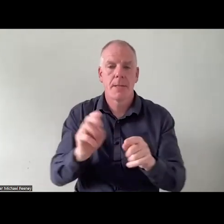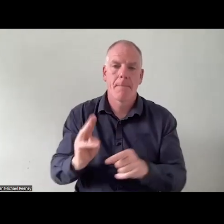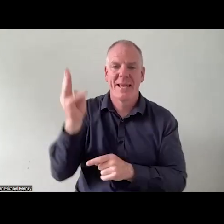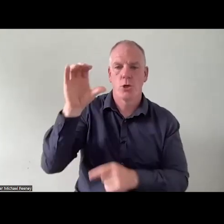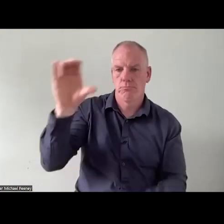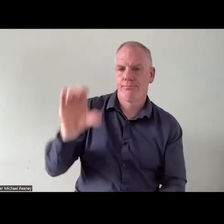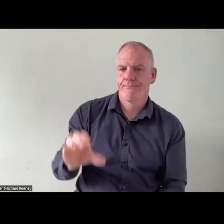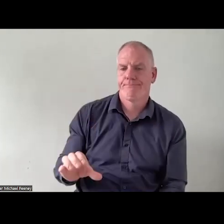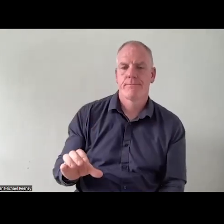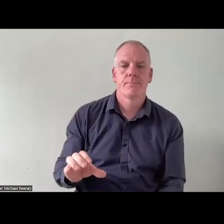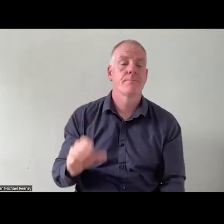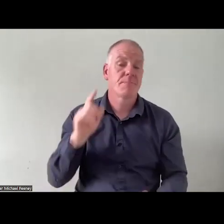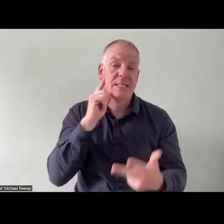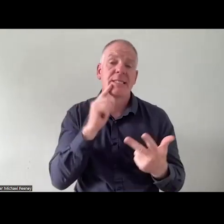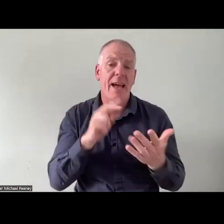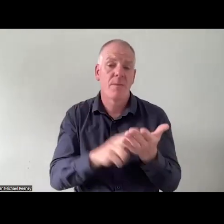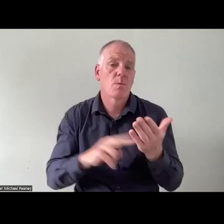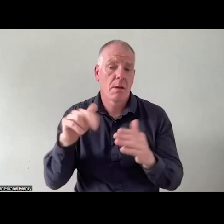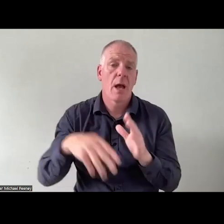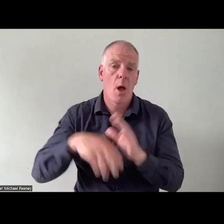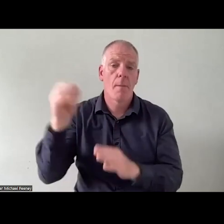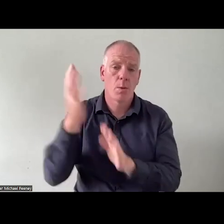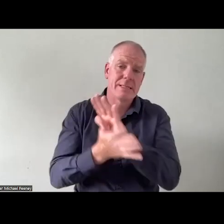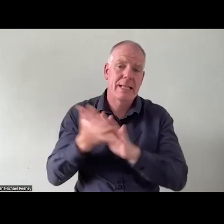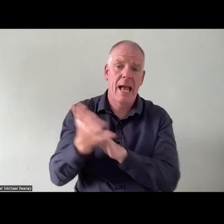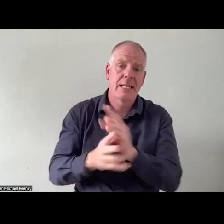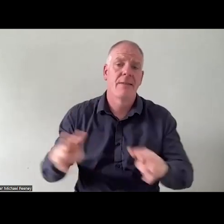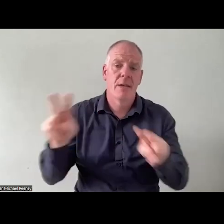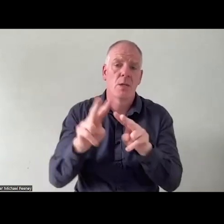For deaf users – so, you can upload sign language videos to these codes –